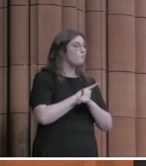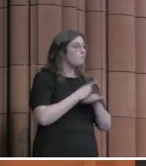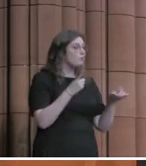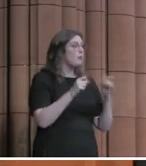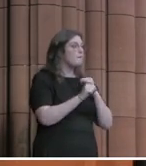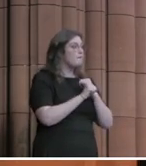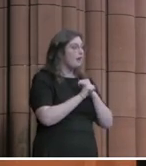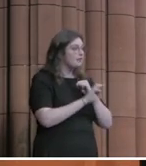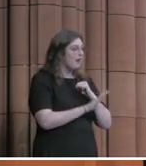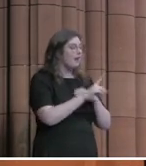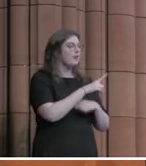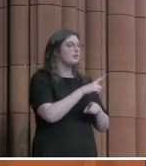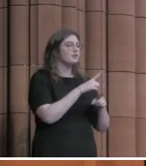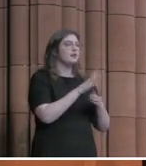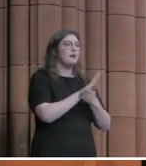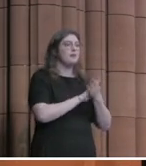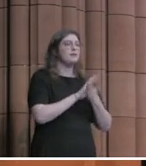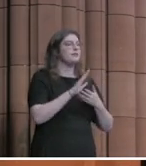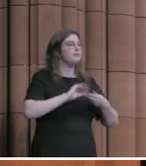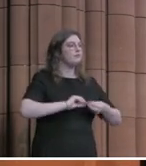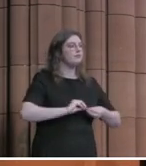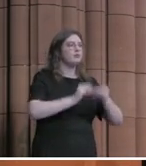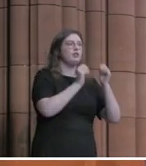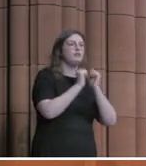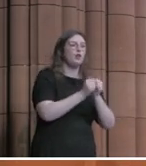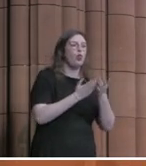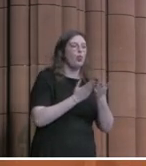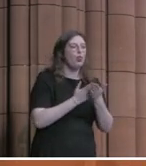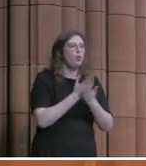this spirit means the creation of value through innovative products and services.